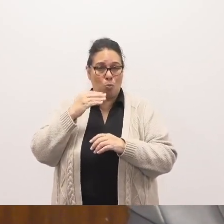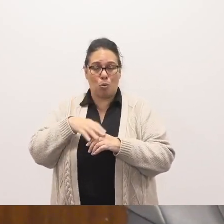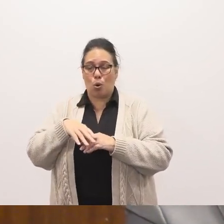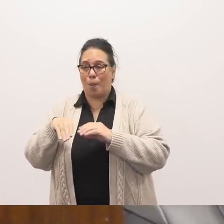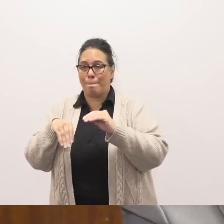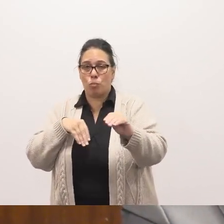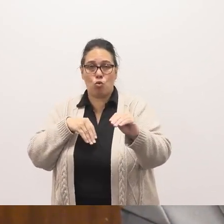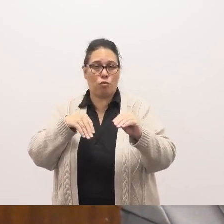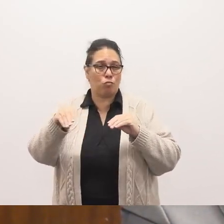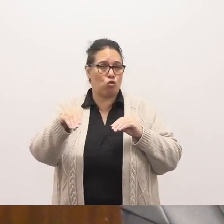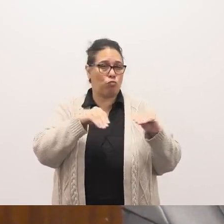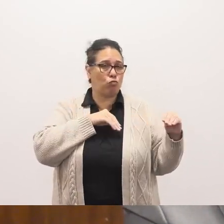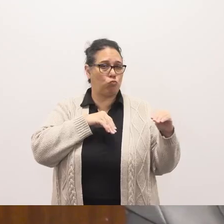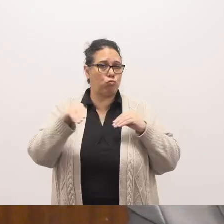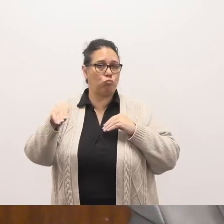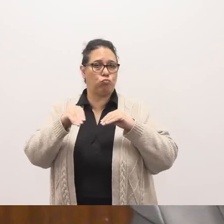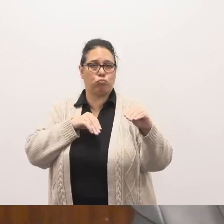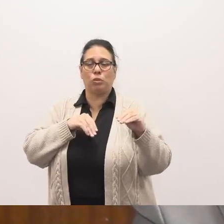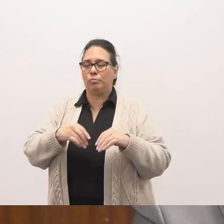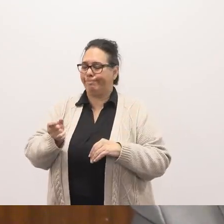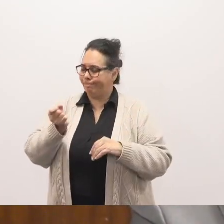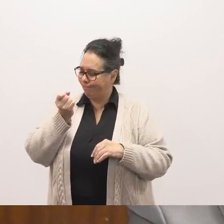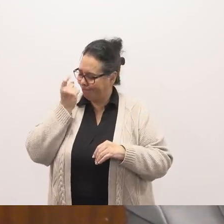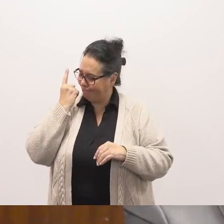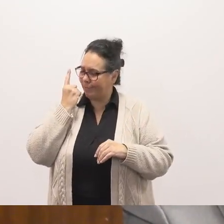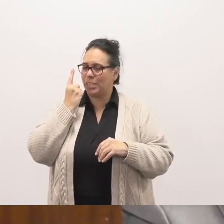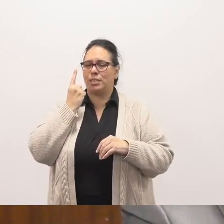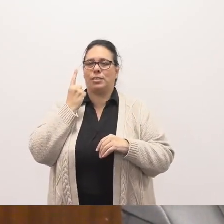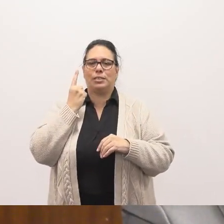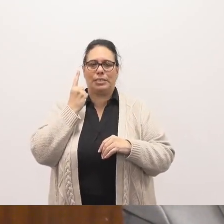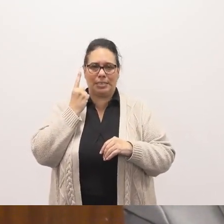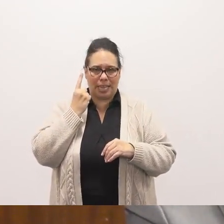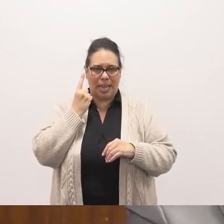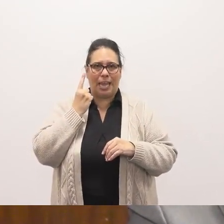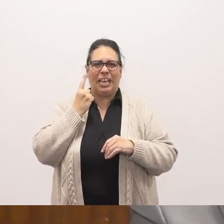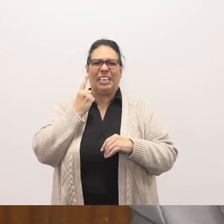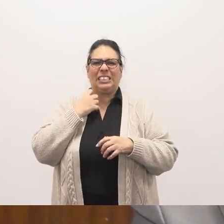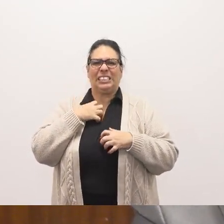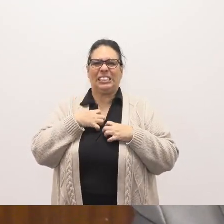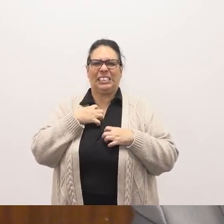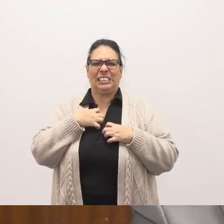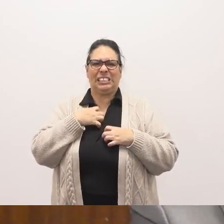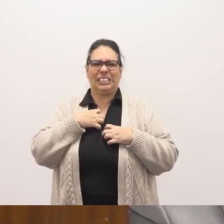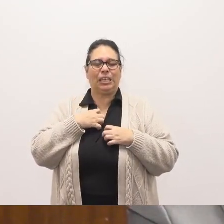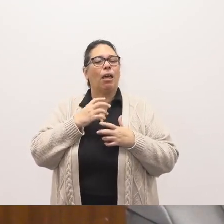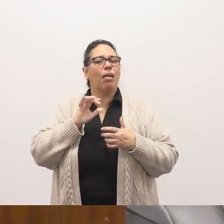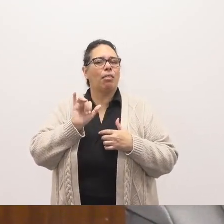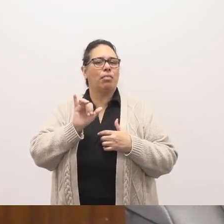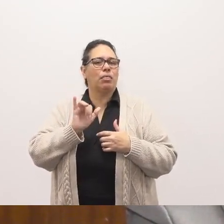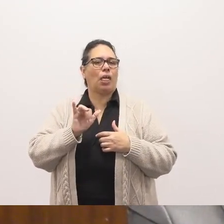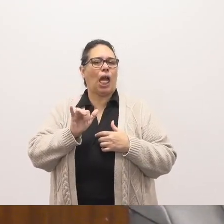to another location, you understand the discomfort, right? That's the term that I use with David all the time, discomfort